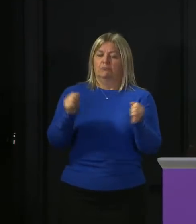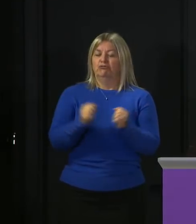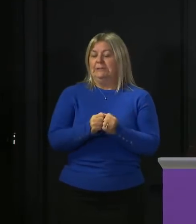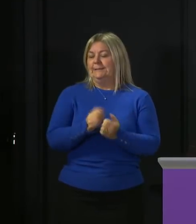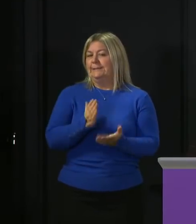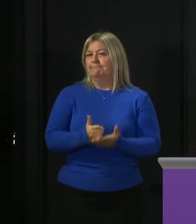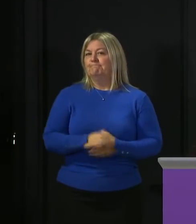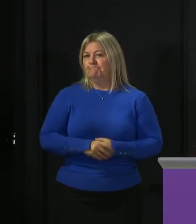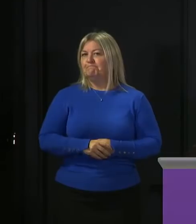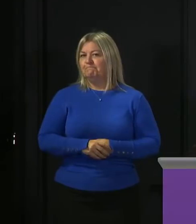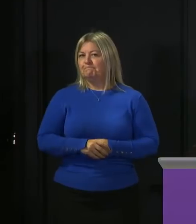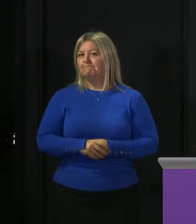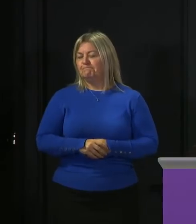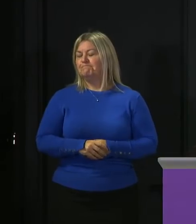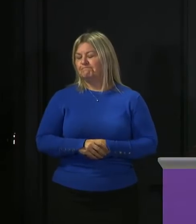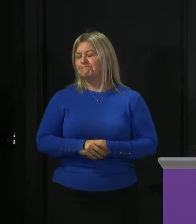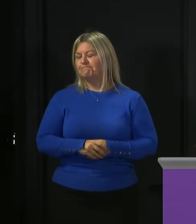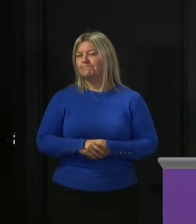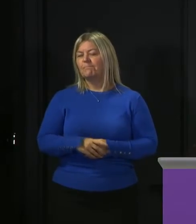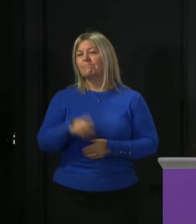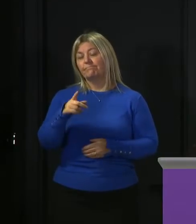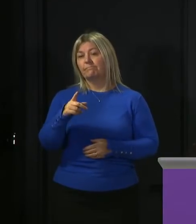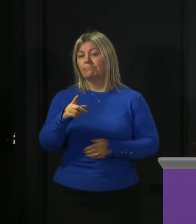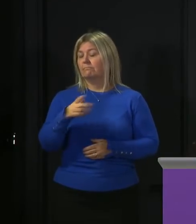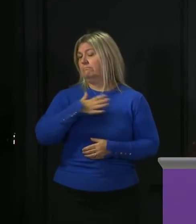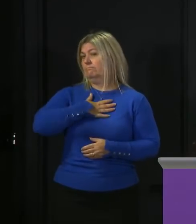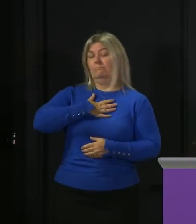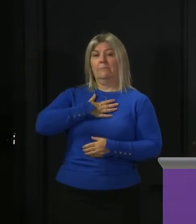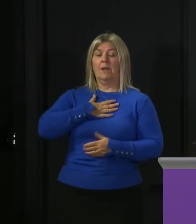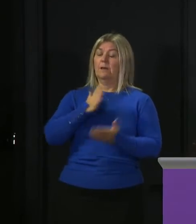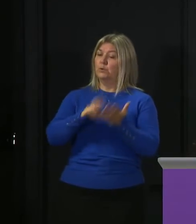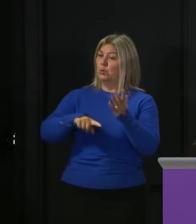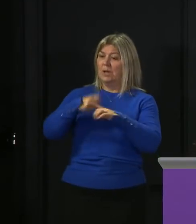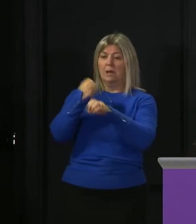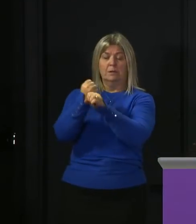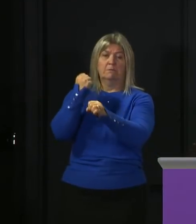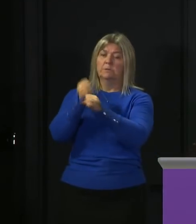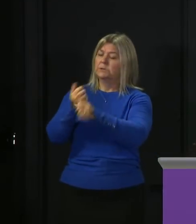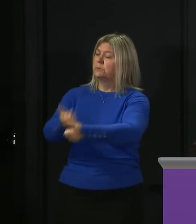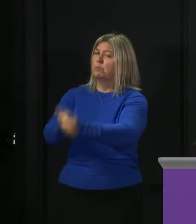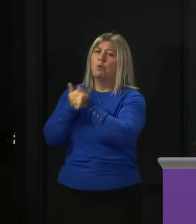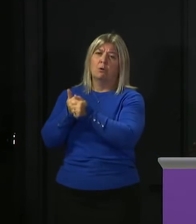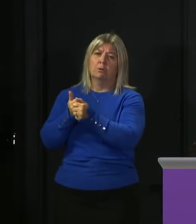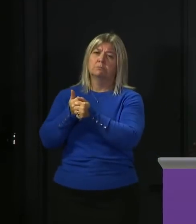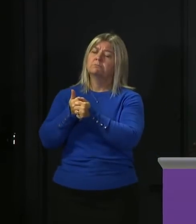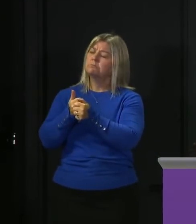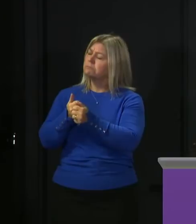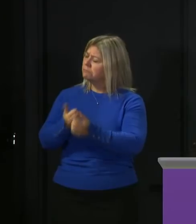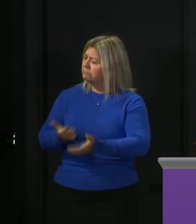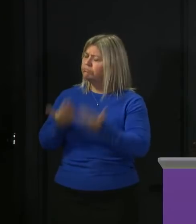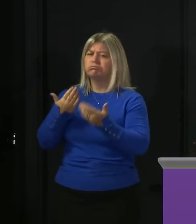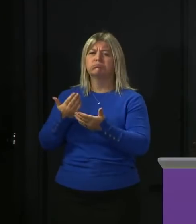I should say first of all we welcome UK Government support, as far as it goes. We absolutely